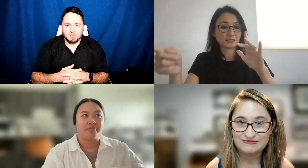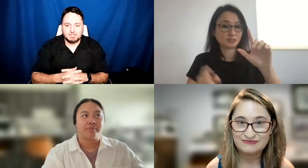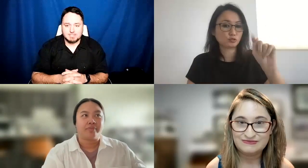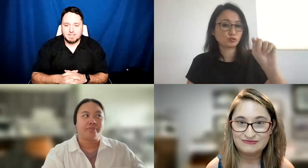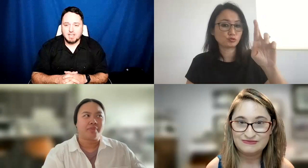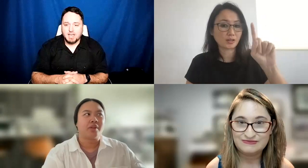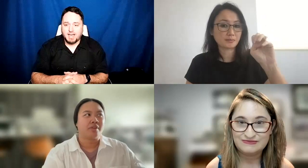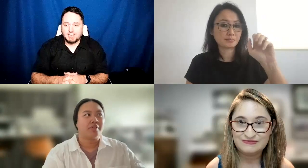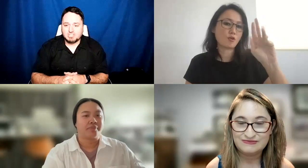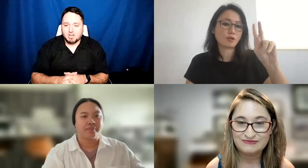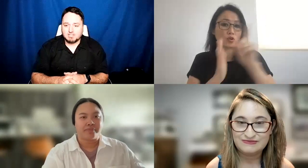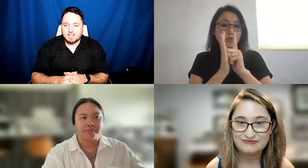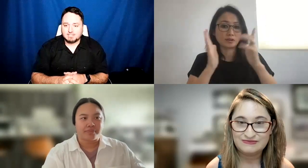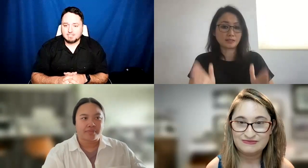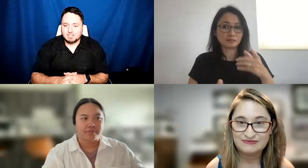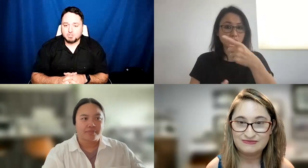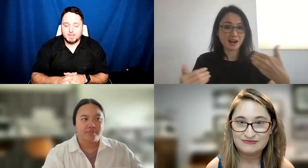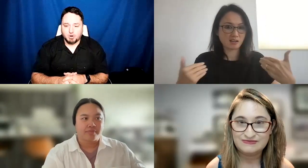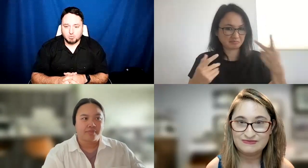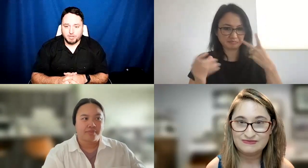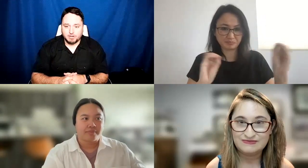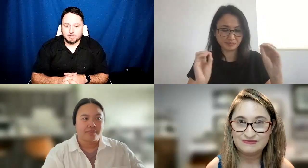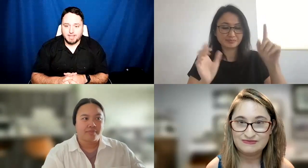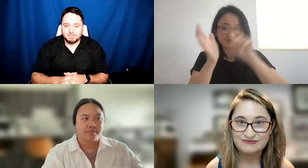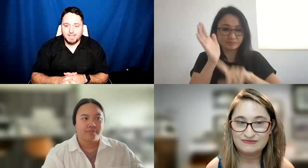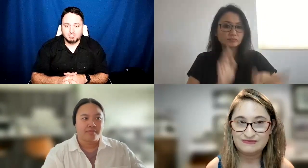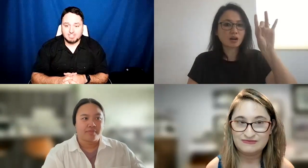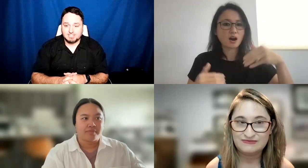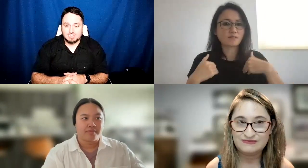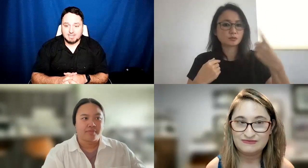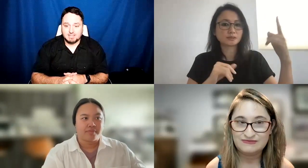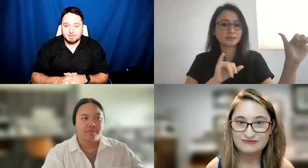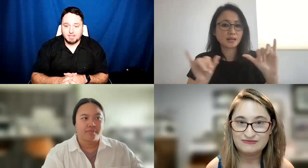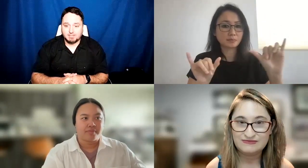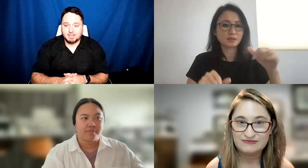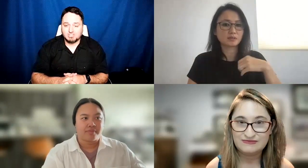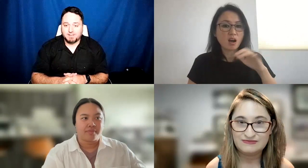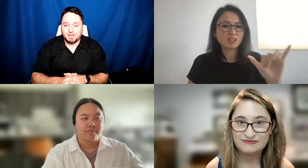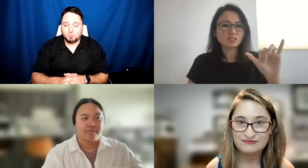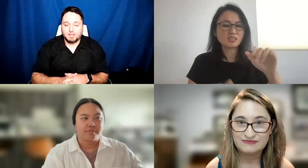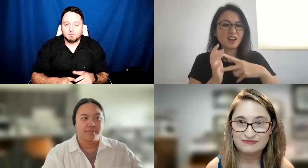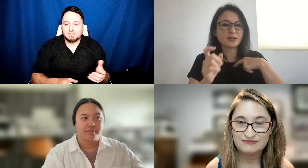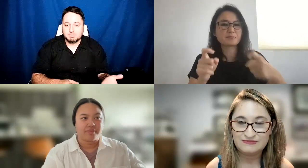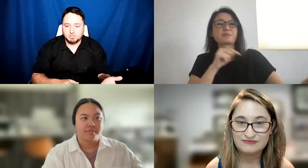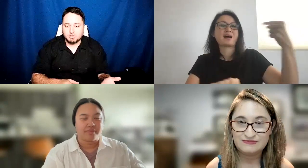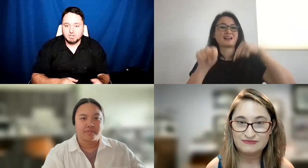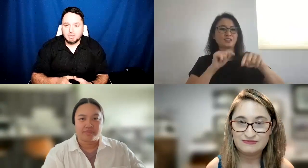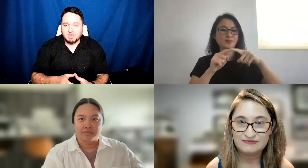but I actually contacted a trademark lawyer, and they actually didn't see anything right there, and they actually found one that was similar.